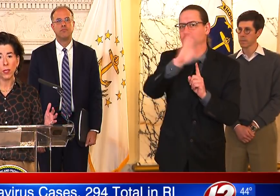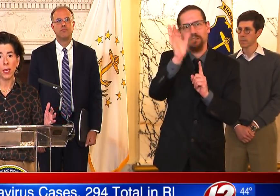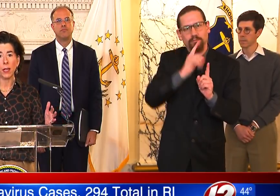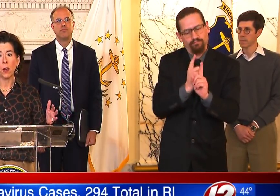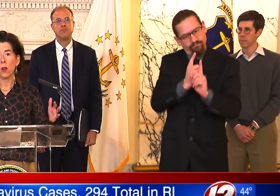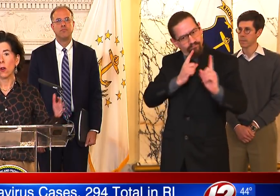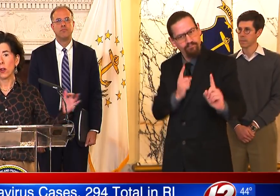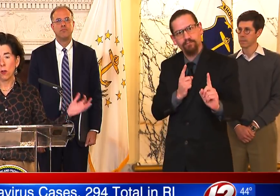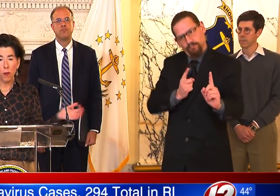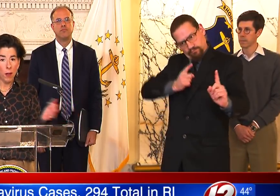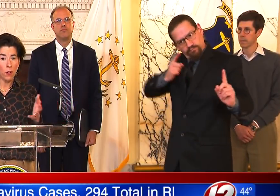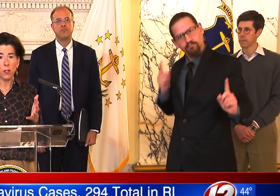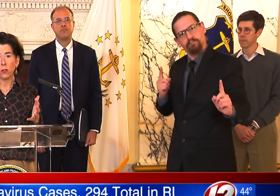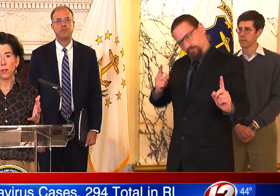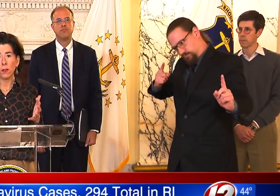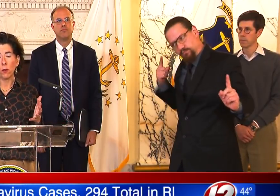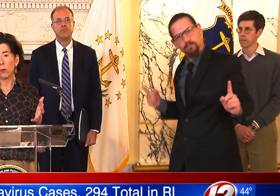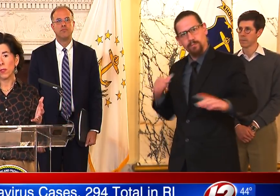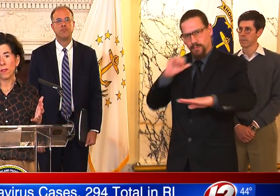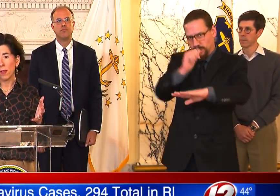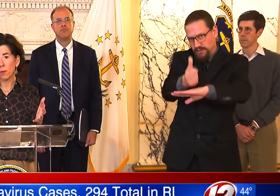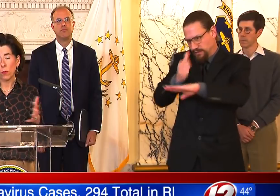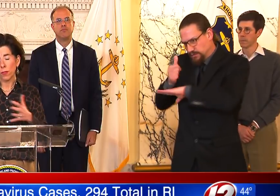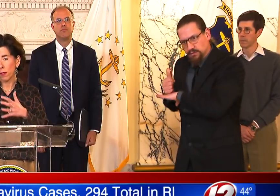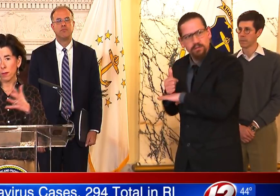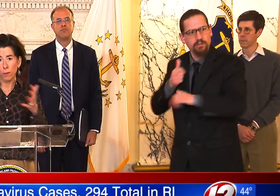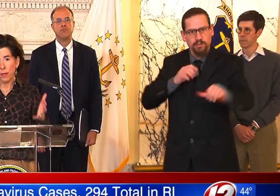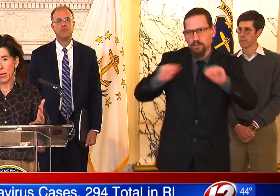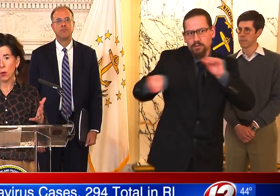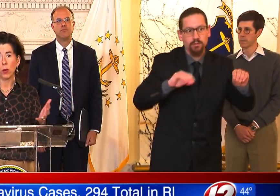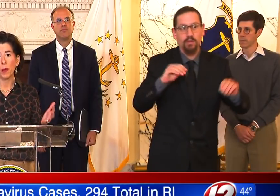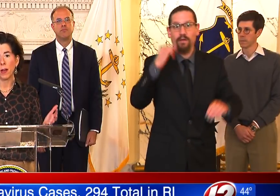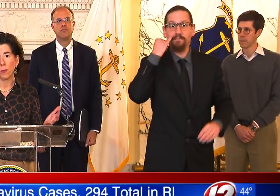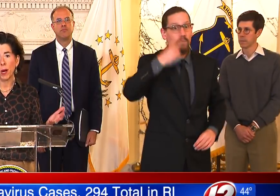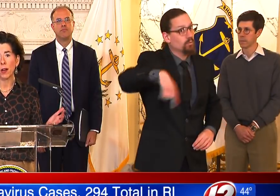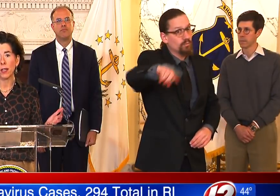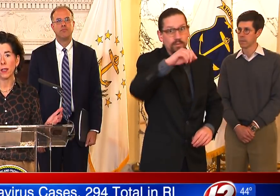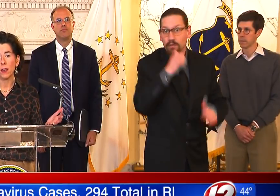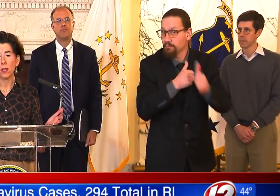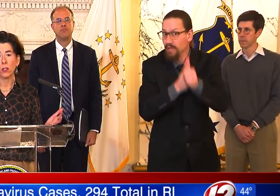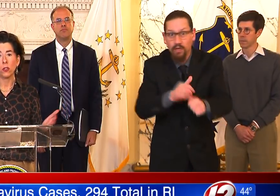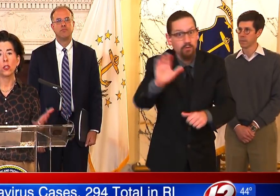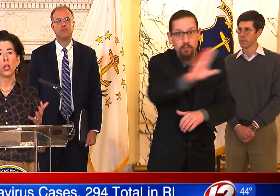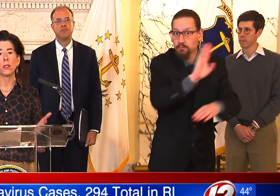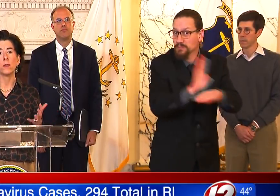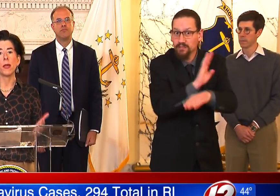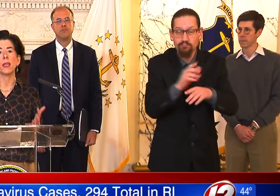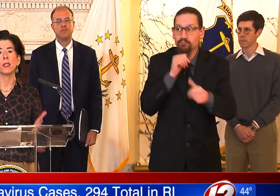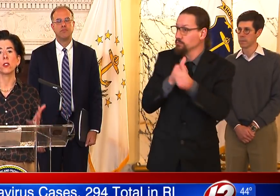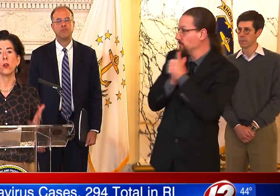SHUT YOU DOWN. IF YOU ARE IN THAT LINE, OR IN A